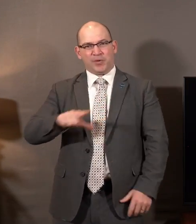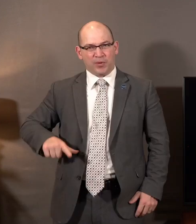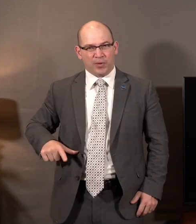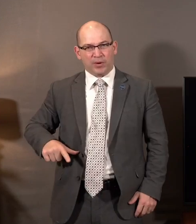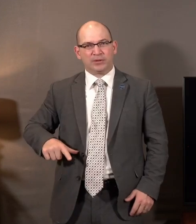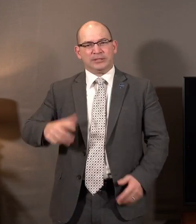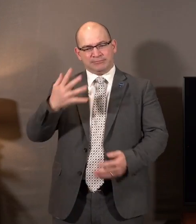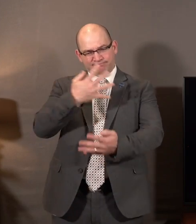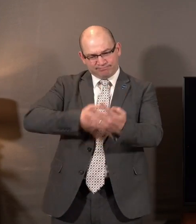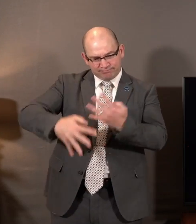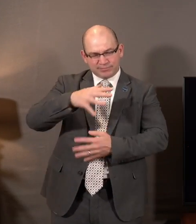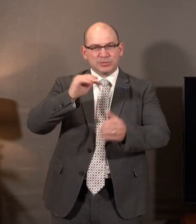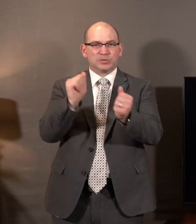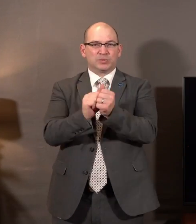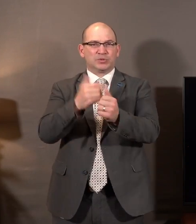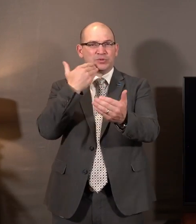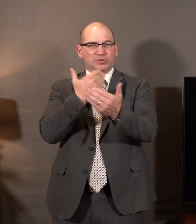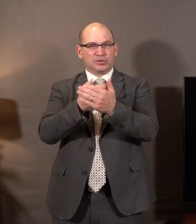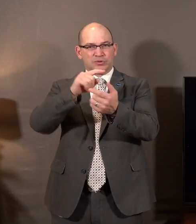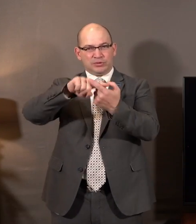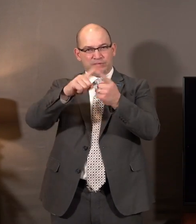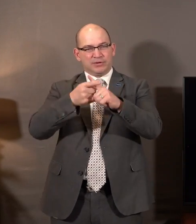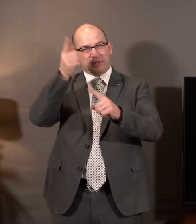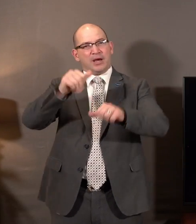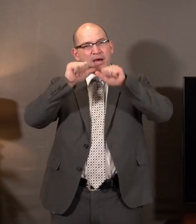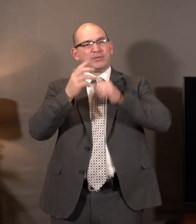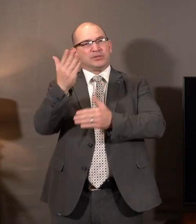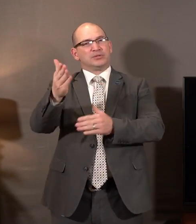around encouraging people God bless you I'm praying you have a fantastic week